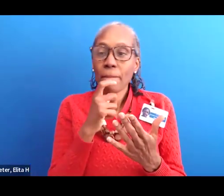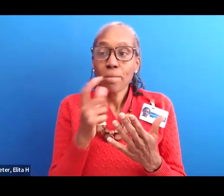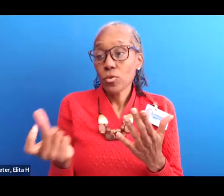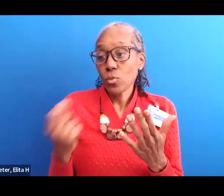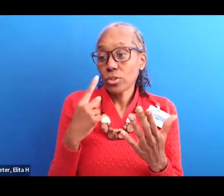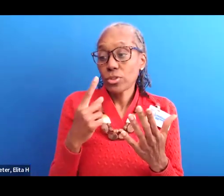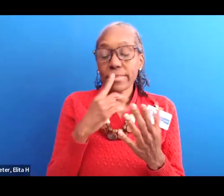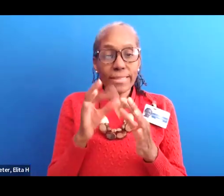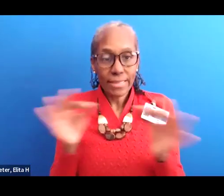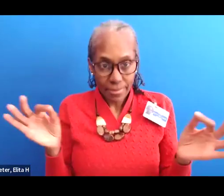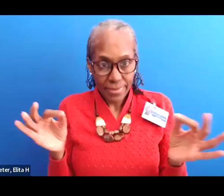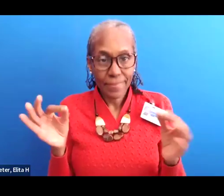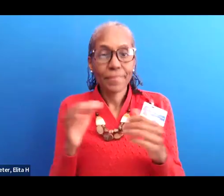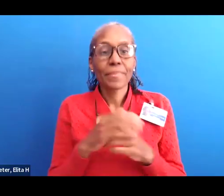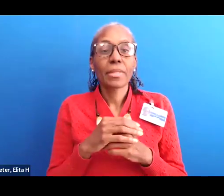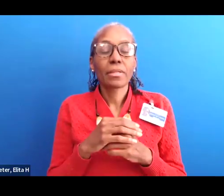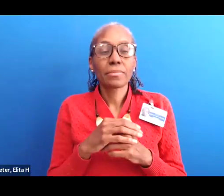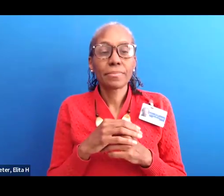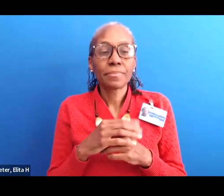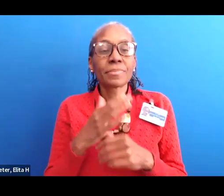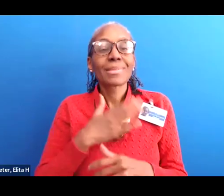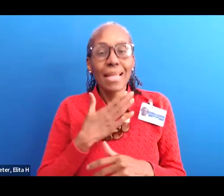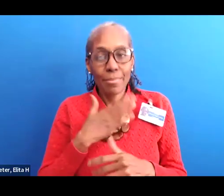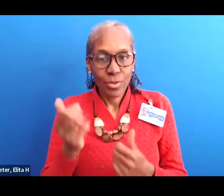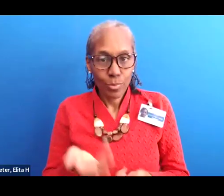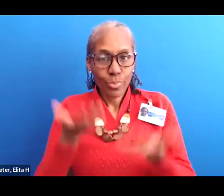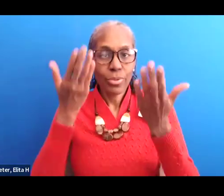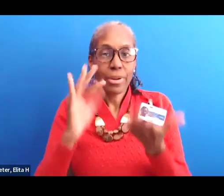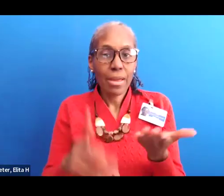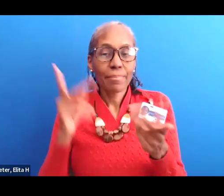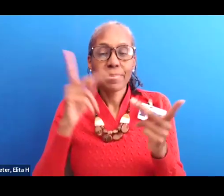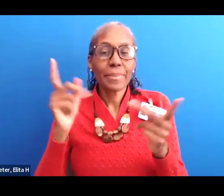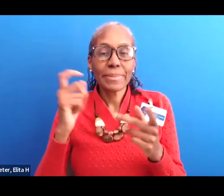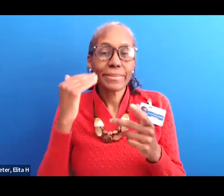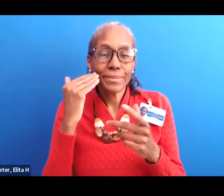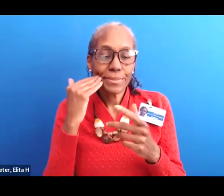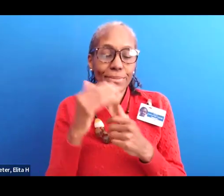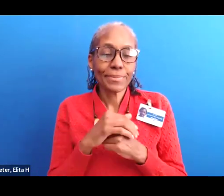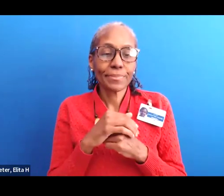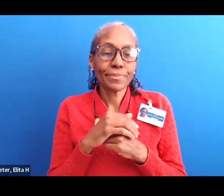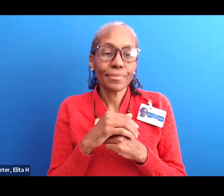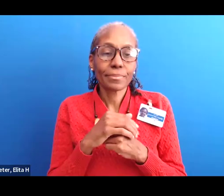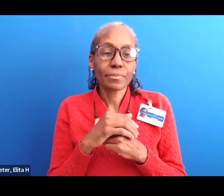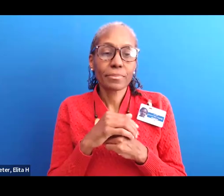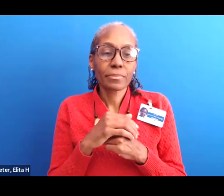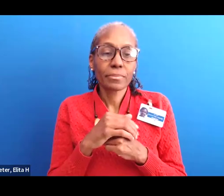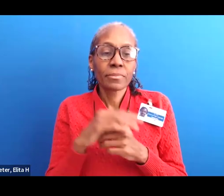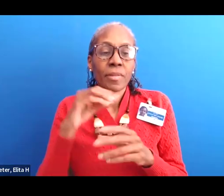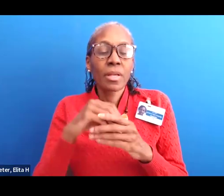It was a statement, but it just, I was so happy you brought it up because people need to know, you're in the hospital, it's set up,